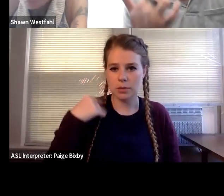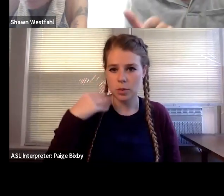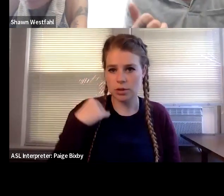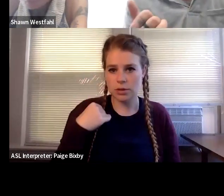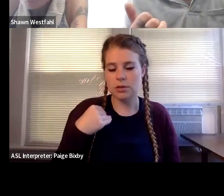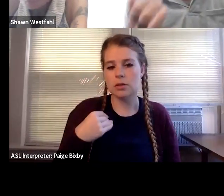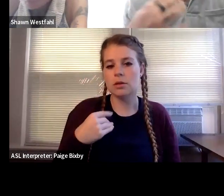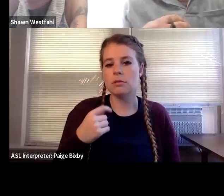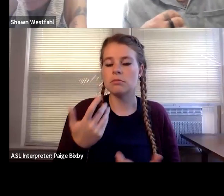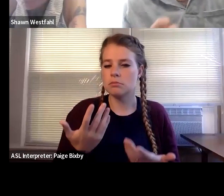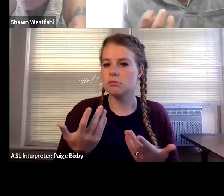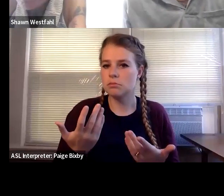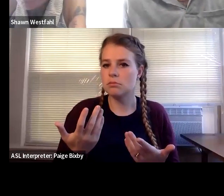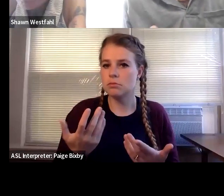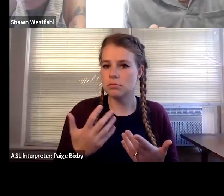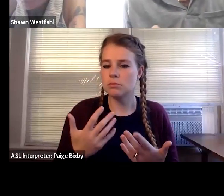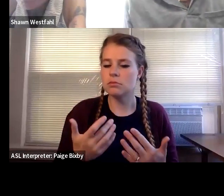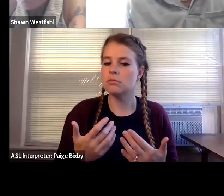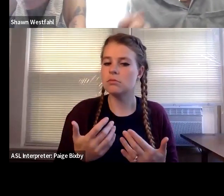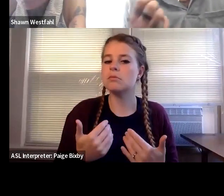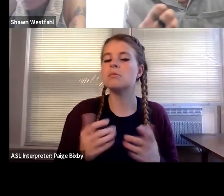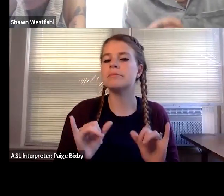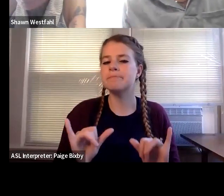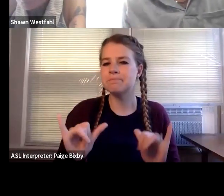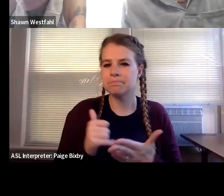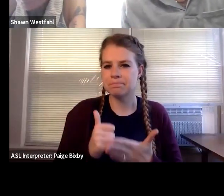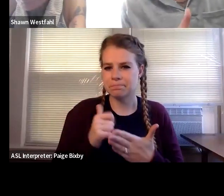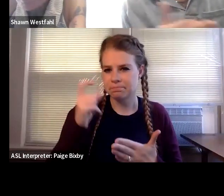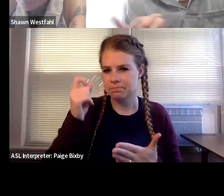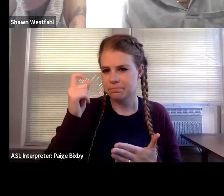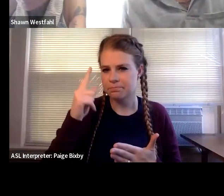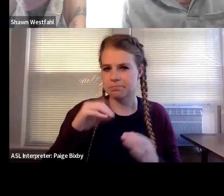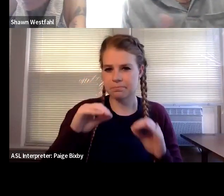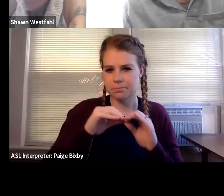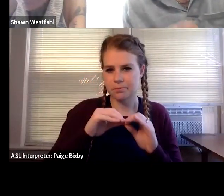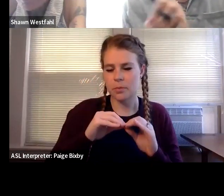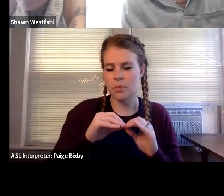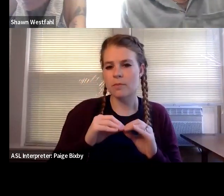gives us, you know, some more tools for our toolbox. Some of those do no harm tools